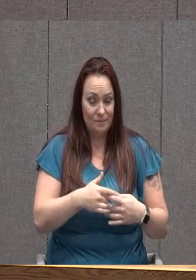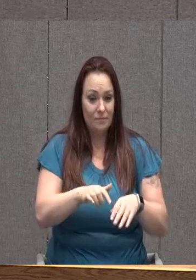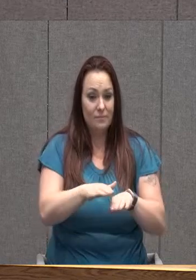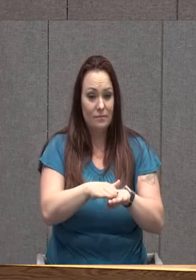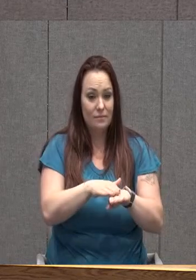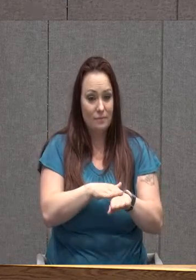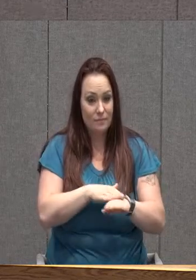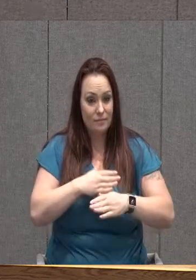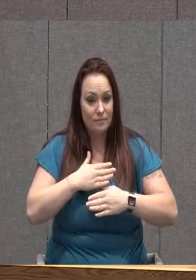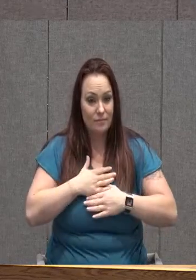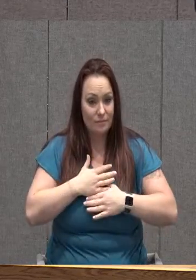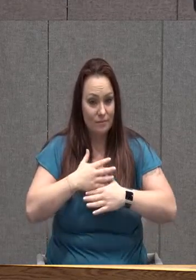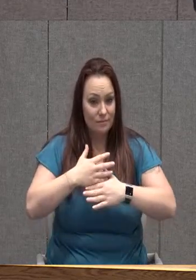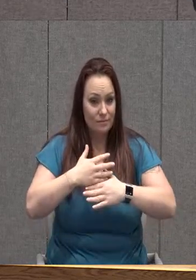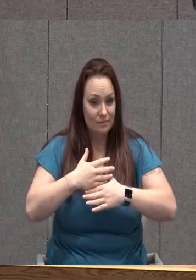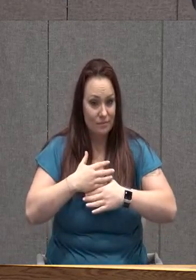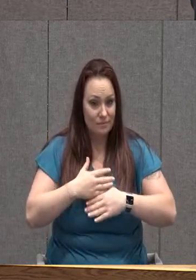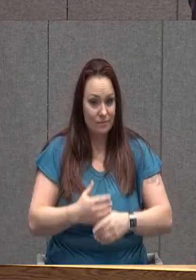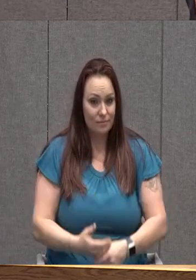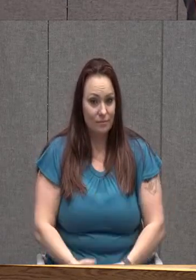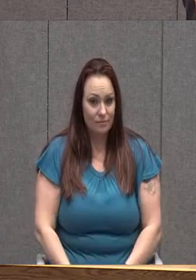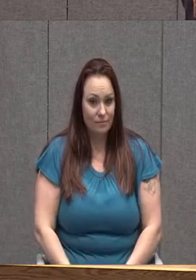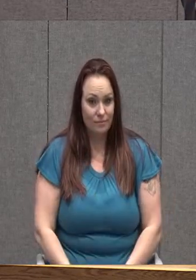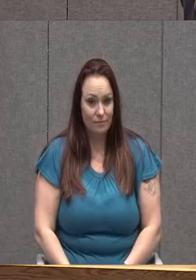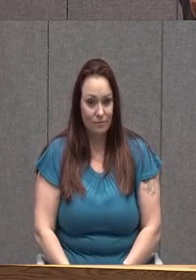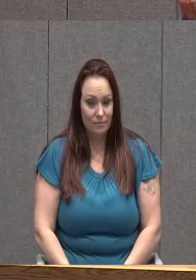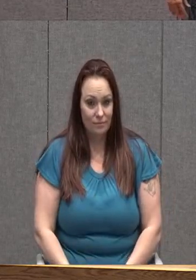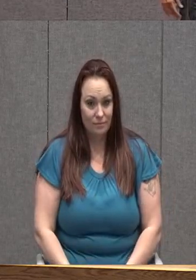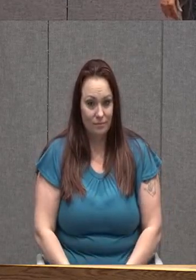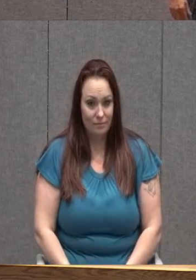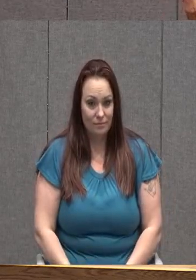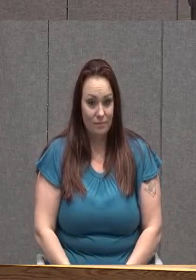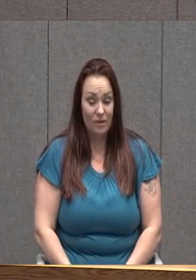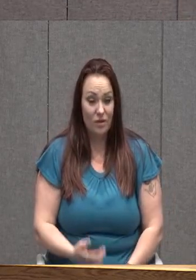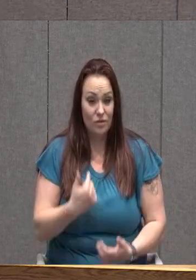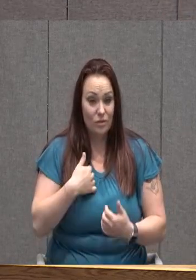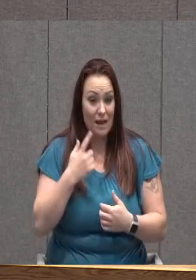So, I'm gonna trace this square with my breathing,